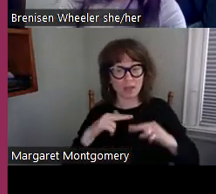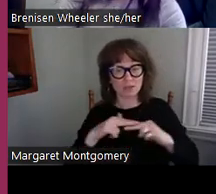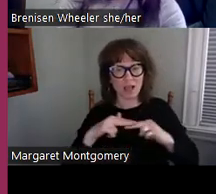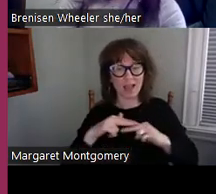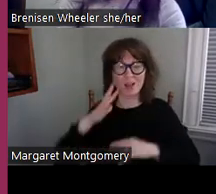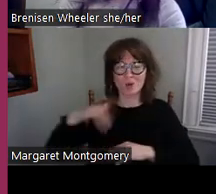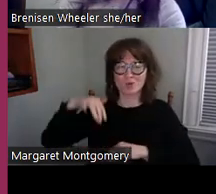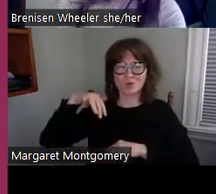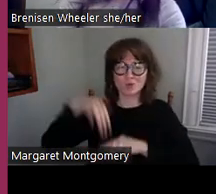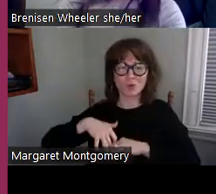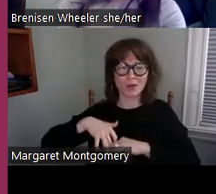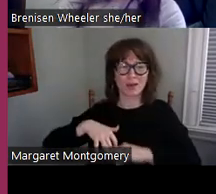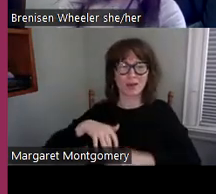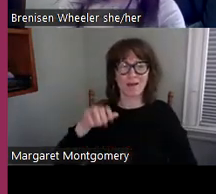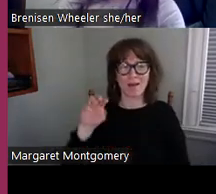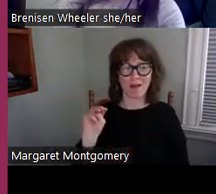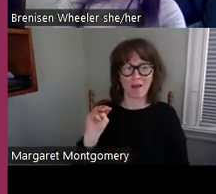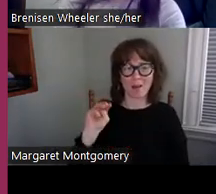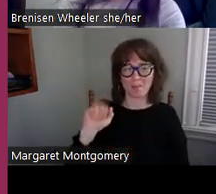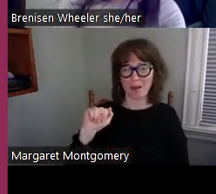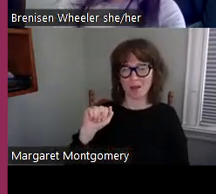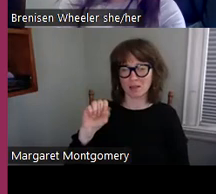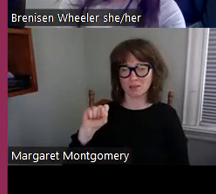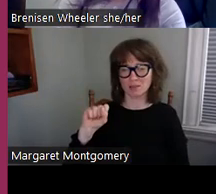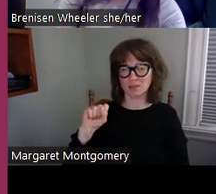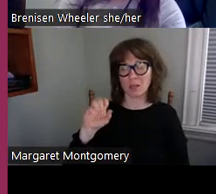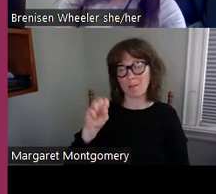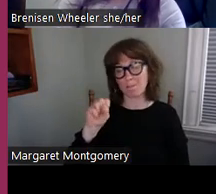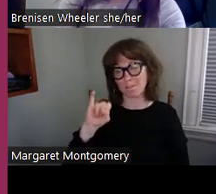13:08:03 Patriarchal beliefs, acceptance of portion and